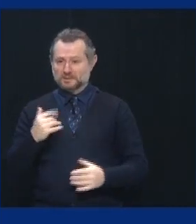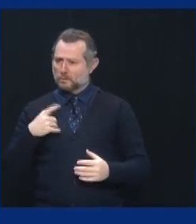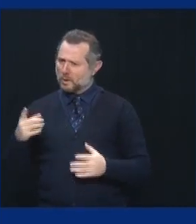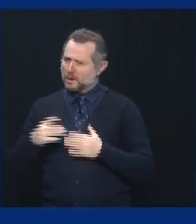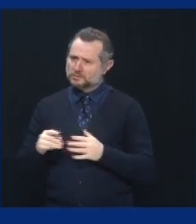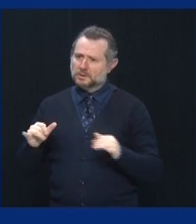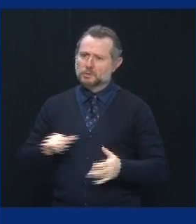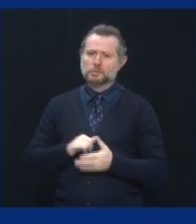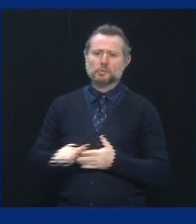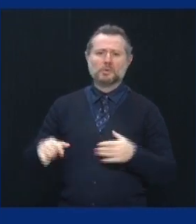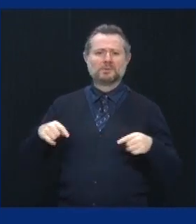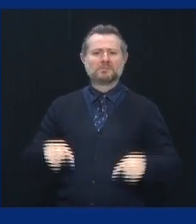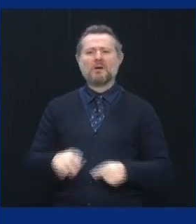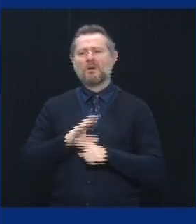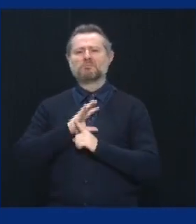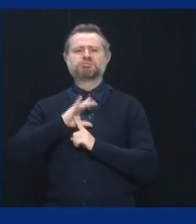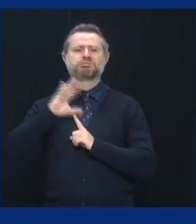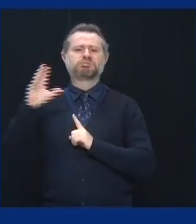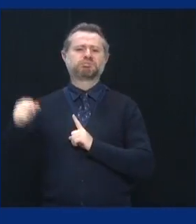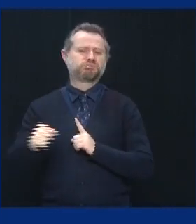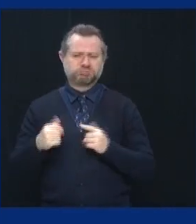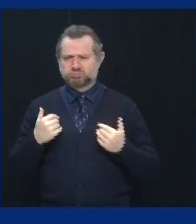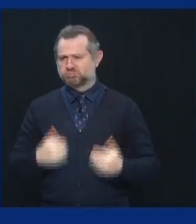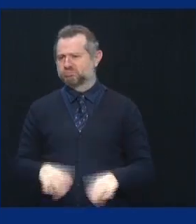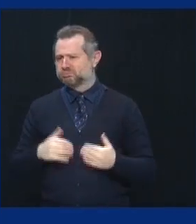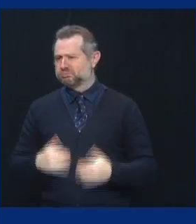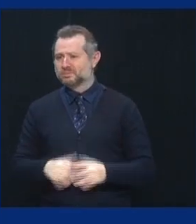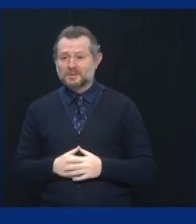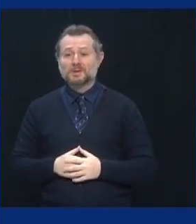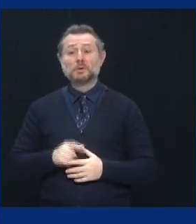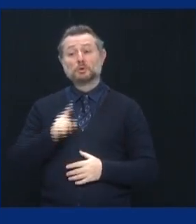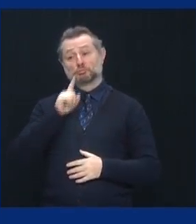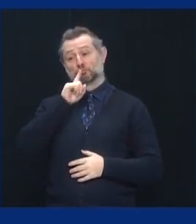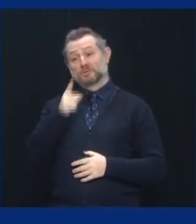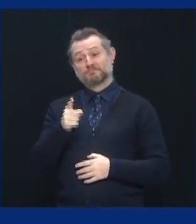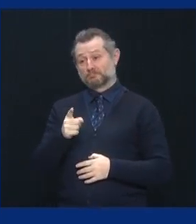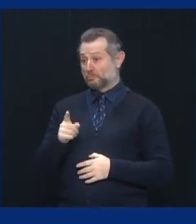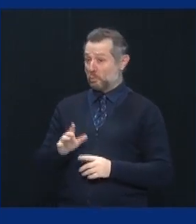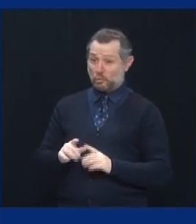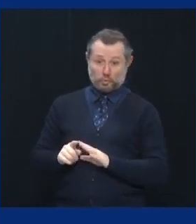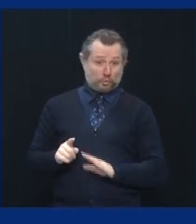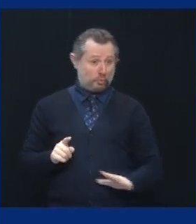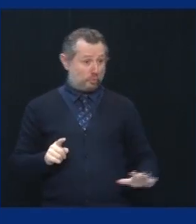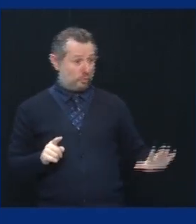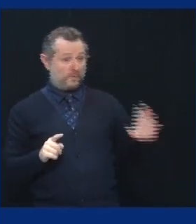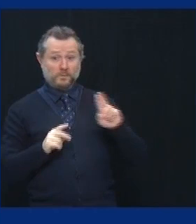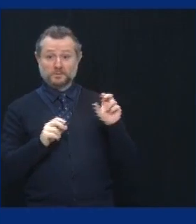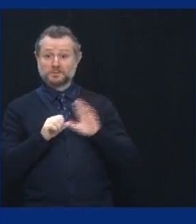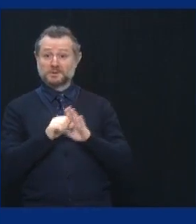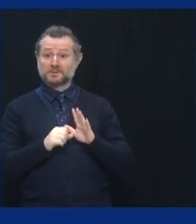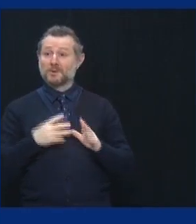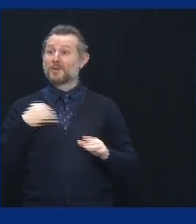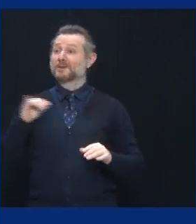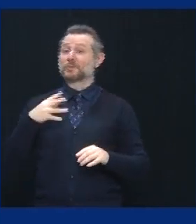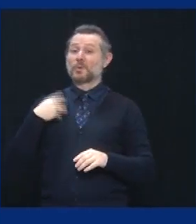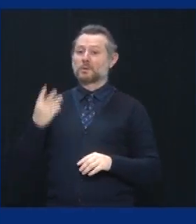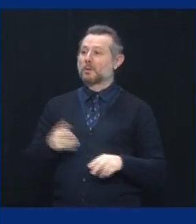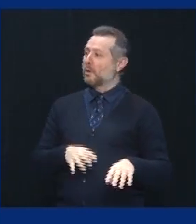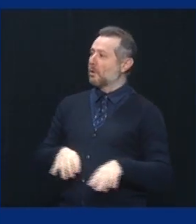A CENTURY PANDEMIC STRUCK, ALL THE WAY THROUGH THIS TIME RIGHT HE HAS LED NEW YORK FORWARD IN